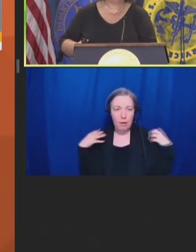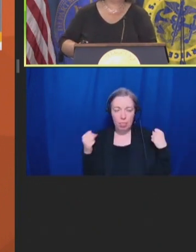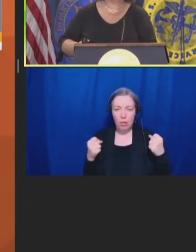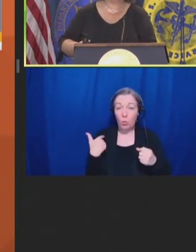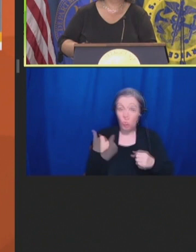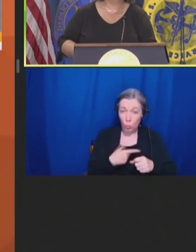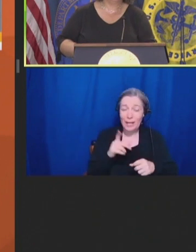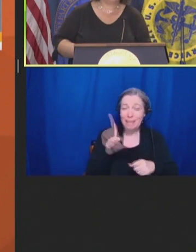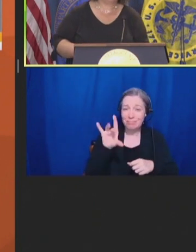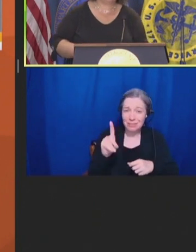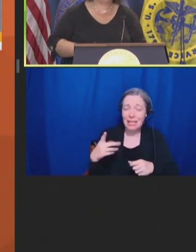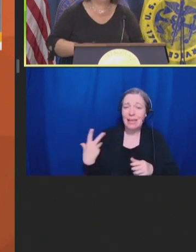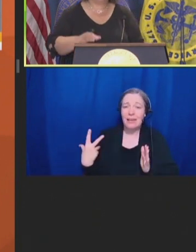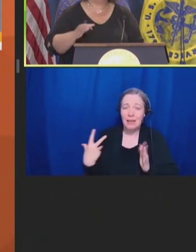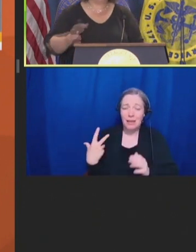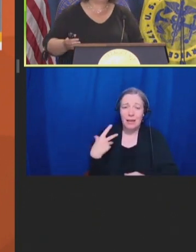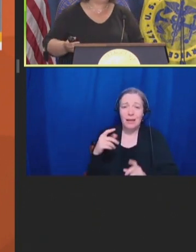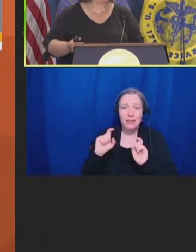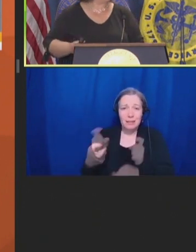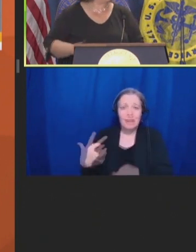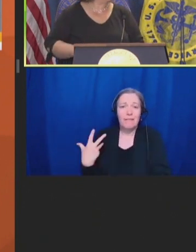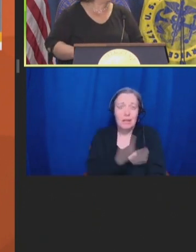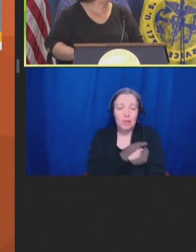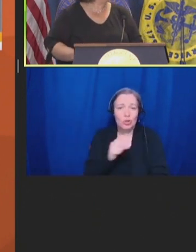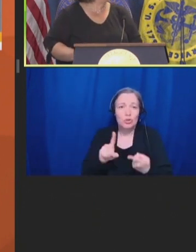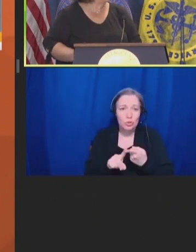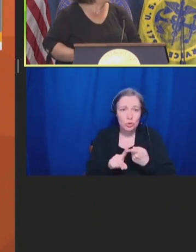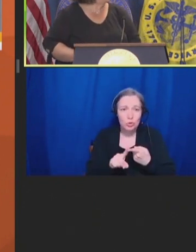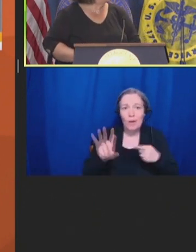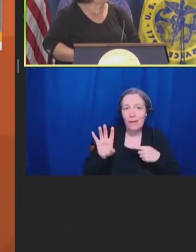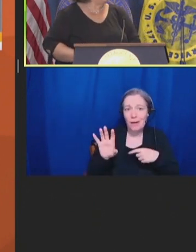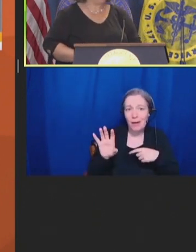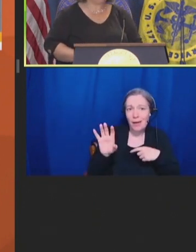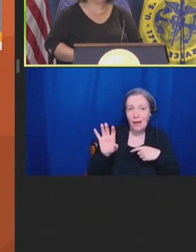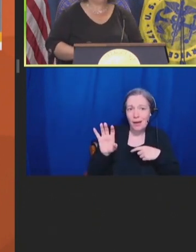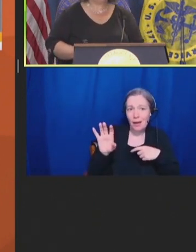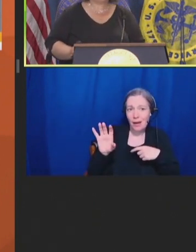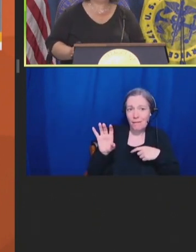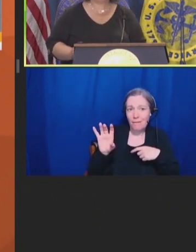That is in a heroic effort. It has been done in a timeline that was never seen before.